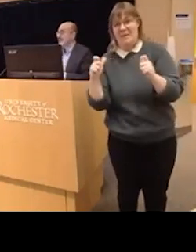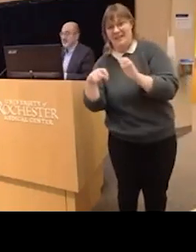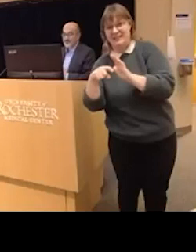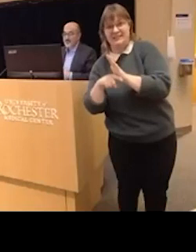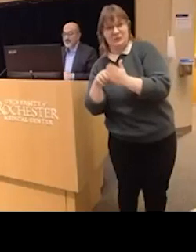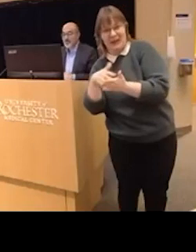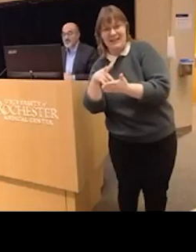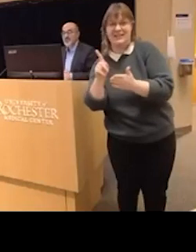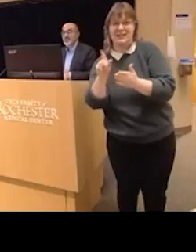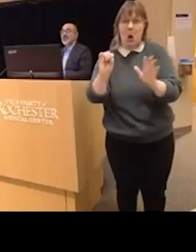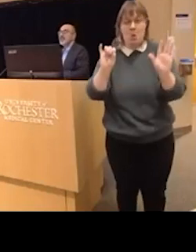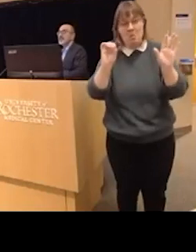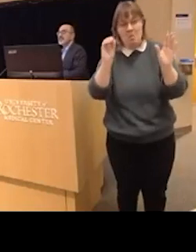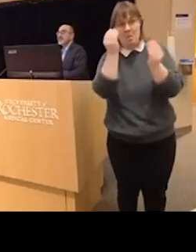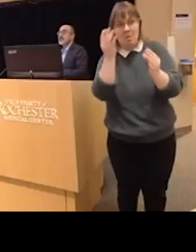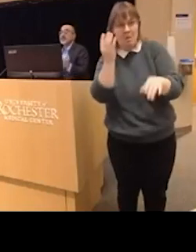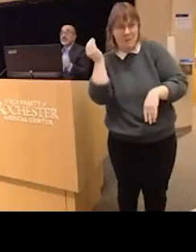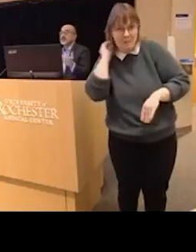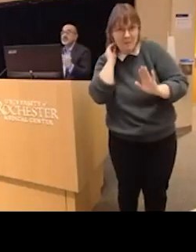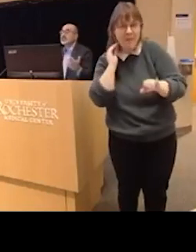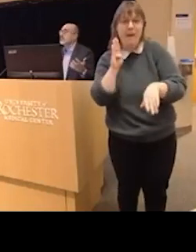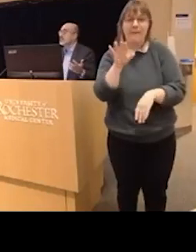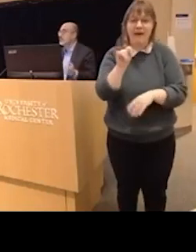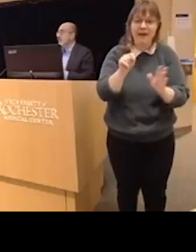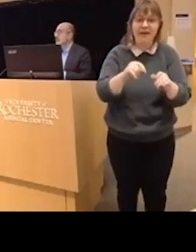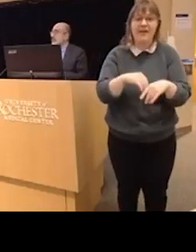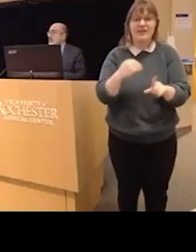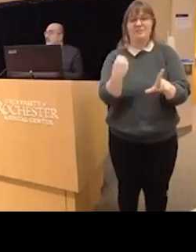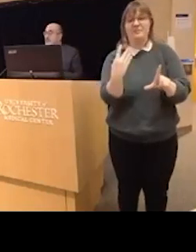will so this is a little snapshot of this the simp the things we can do just to give you a